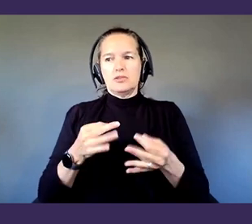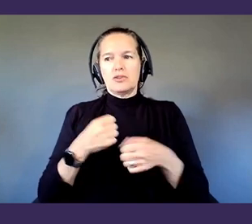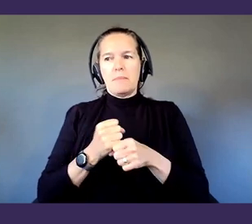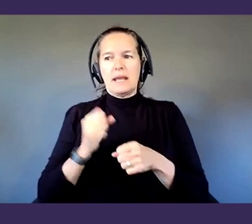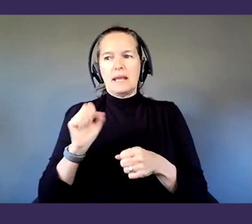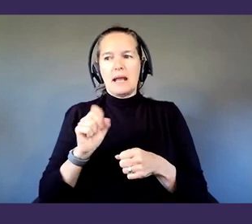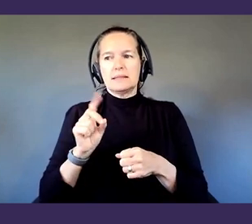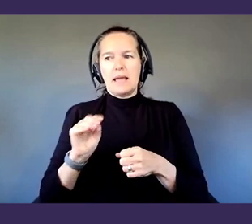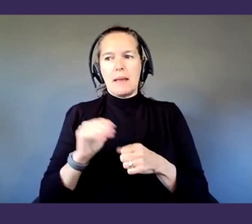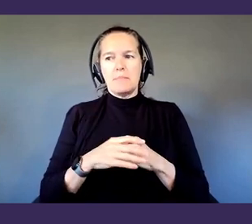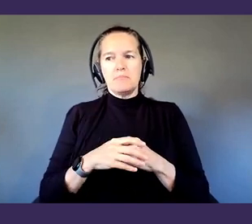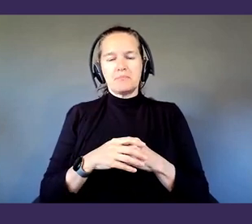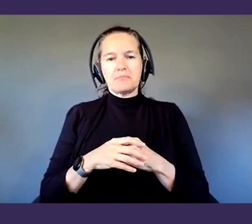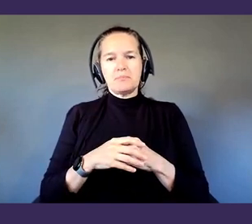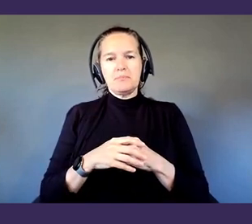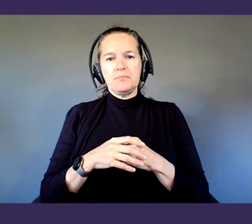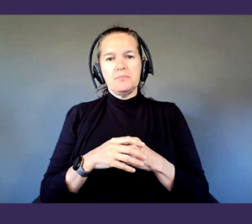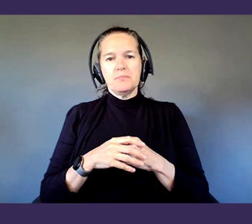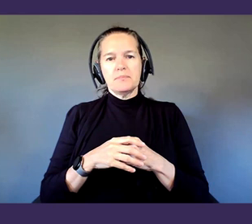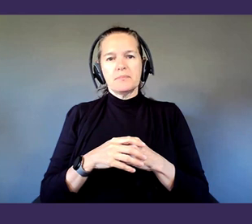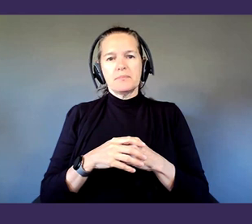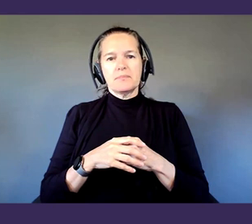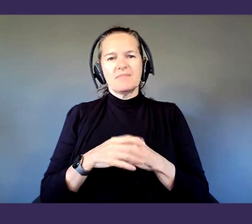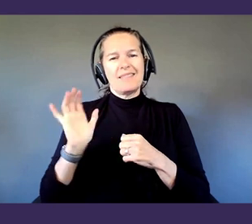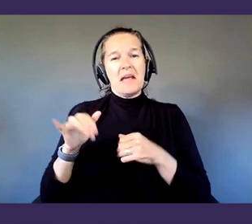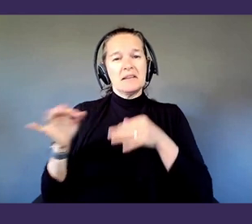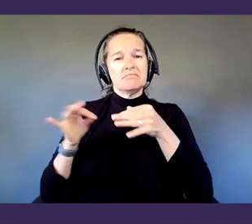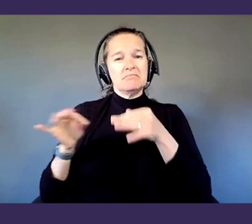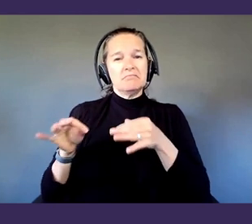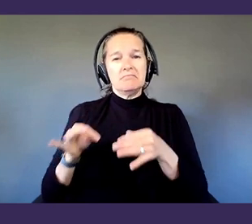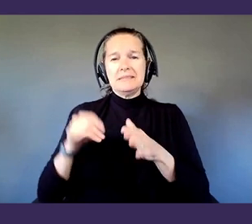that it says in detail, describes in detail,